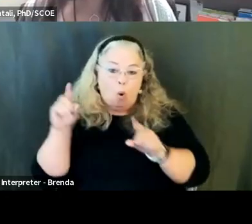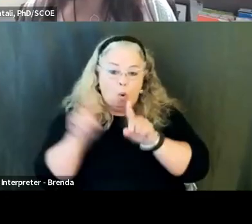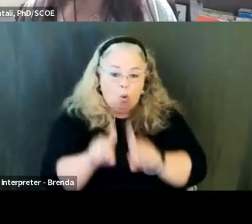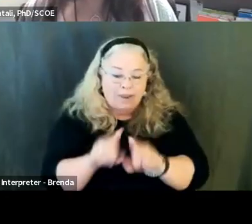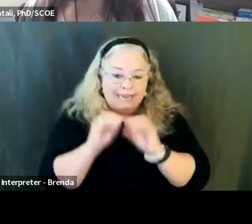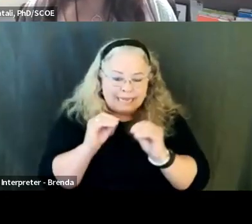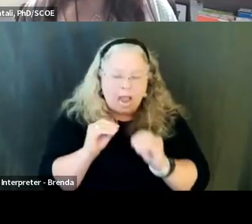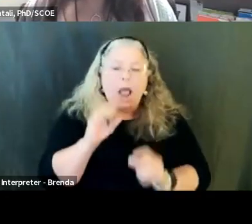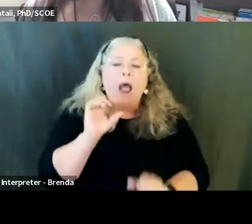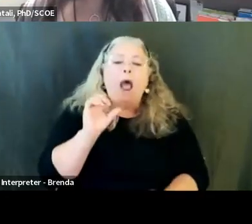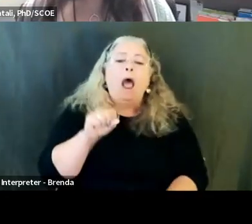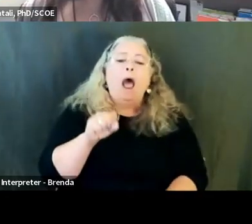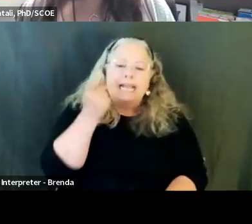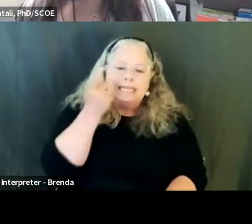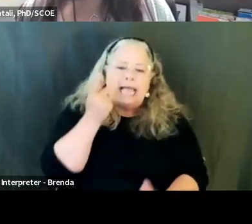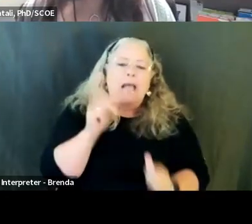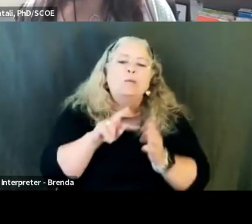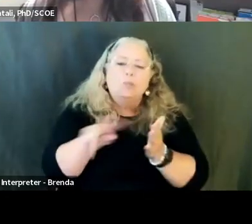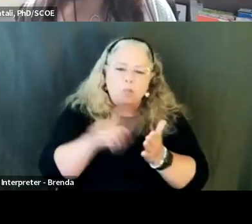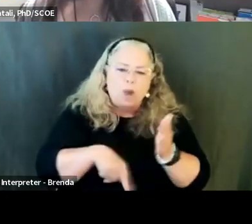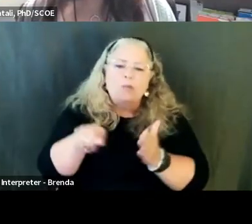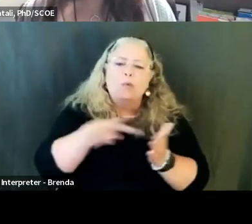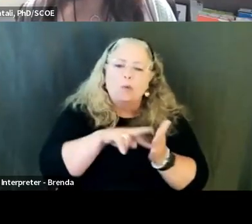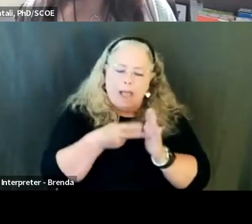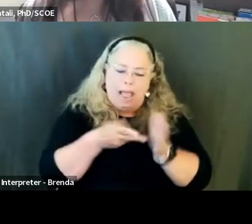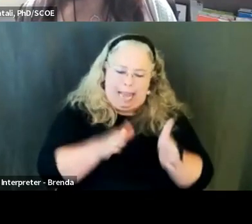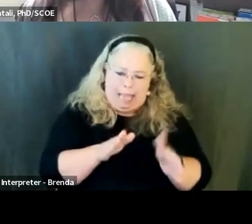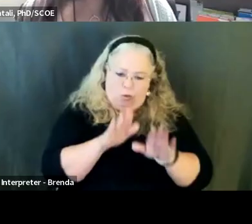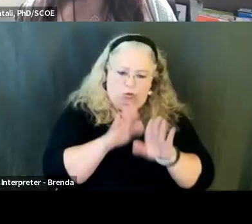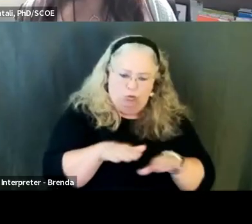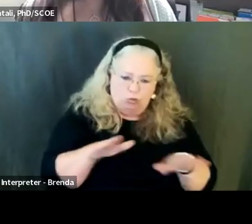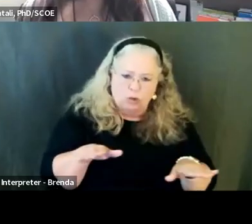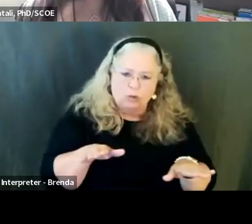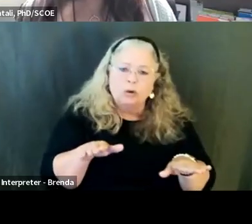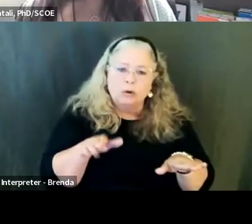what that looks like when you're actually allowing children like you you have the framework you have